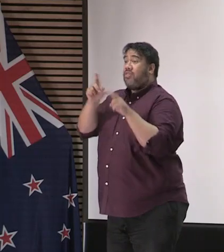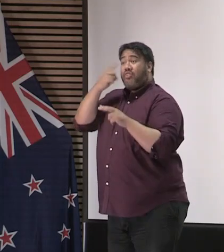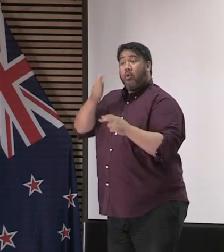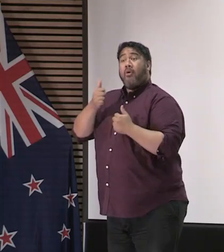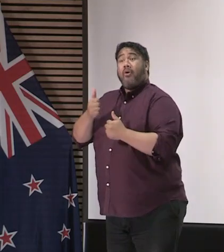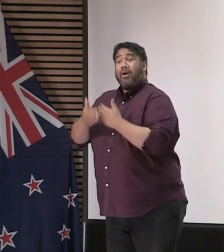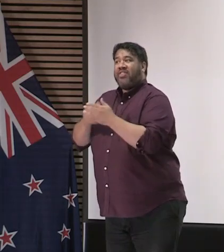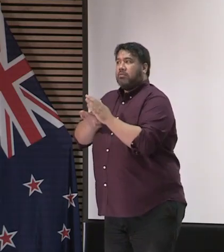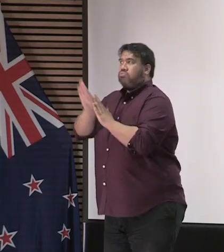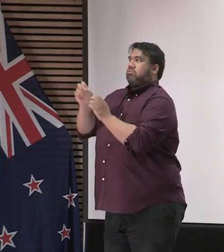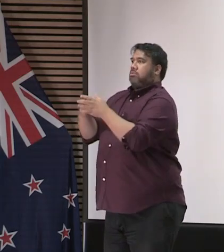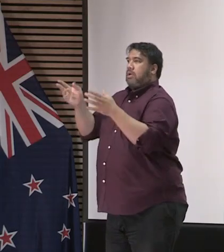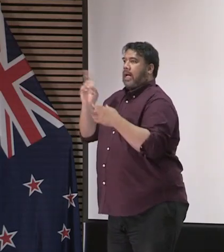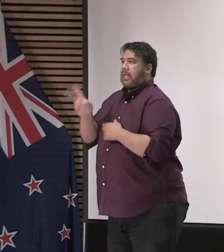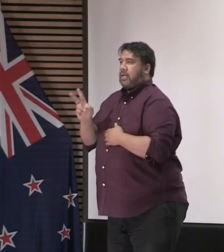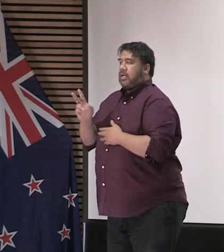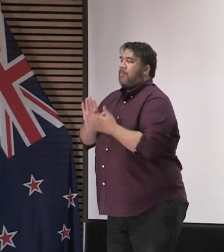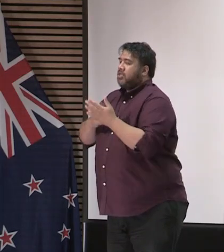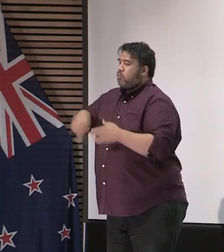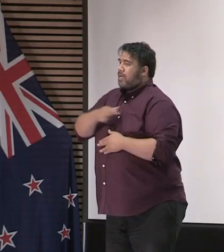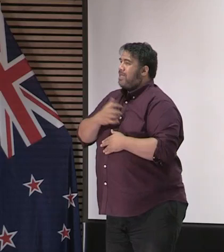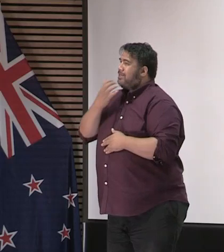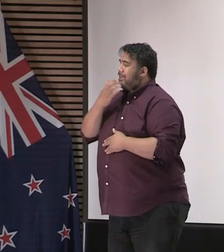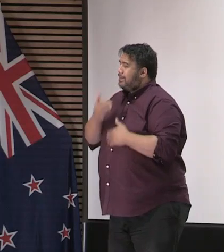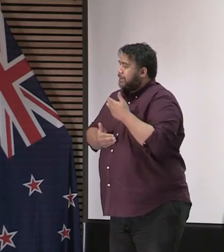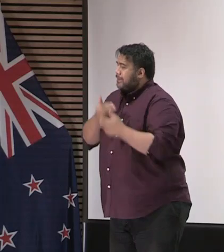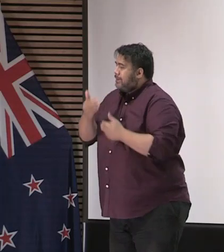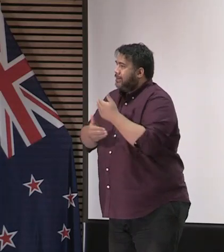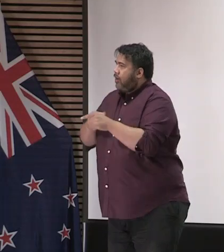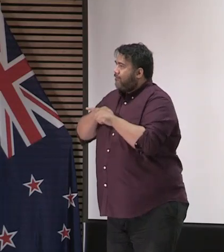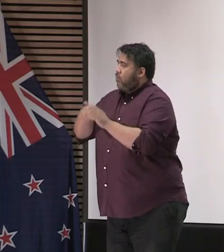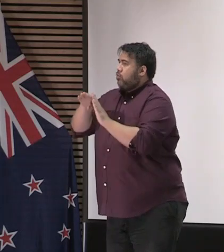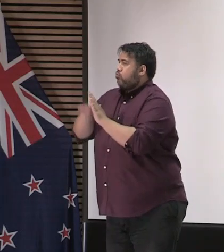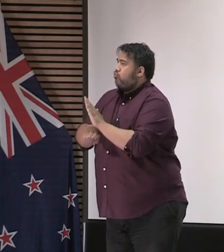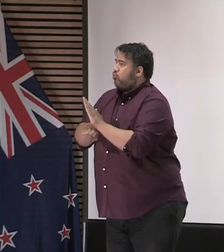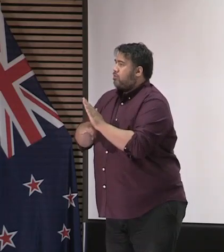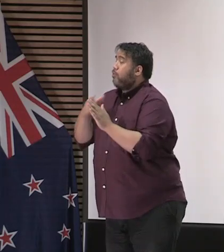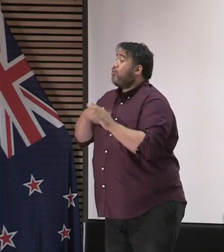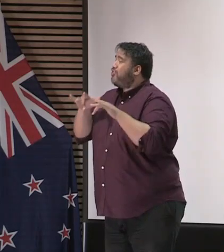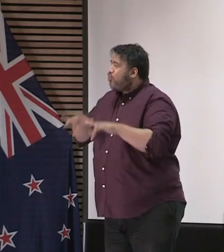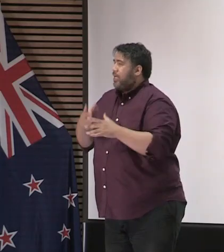take our foot off the pedal.